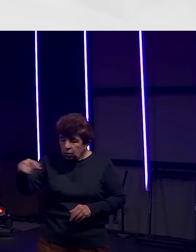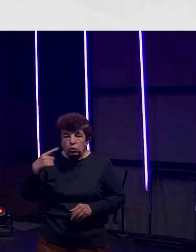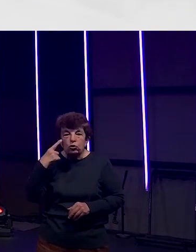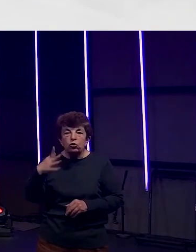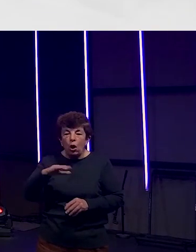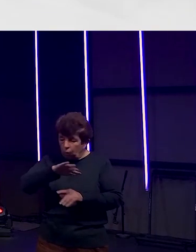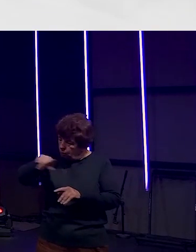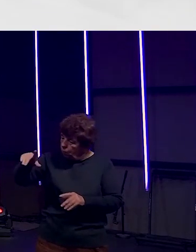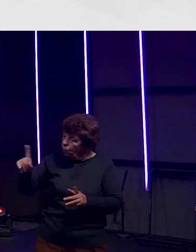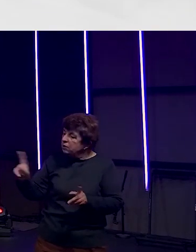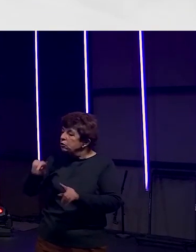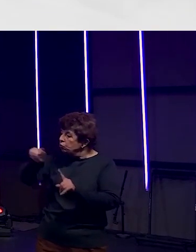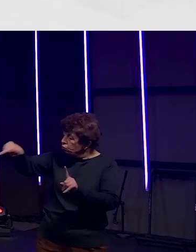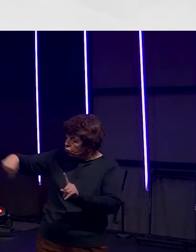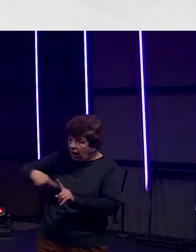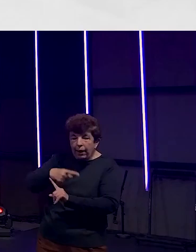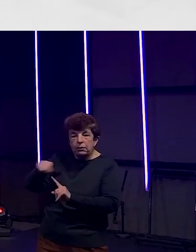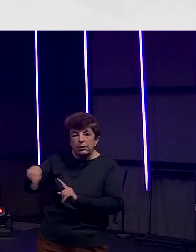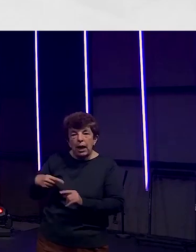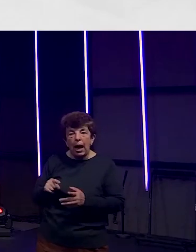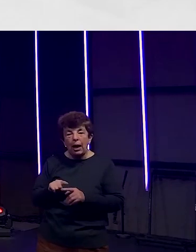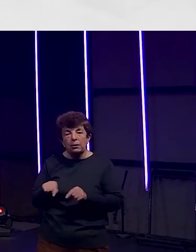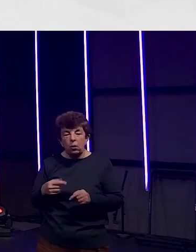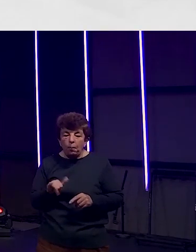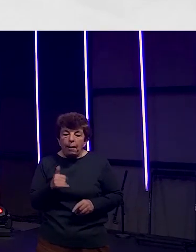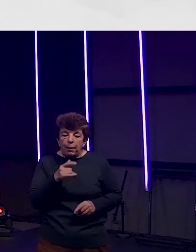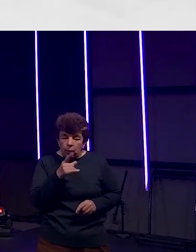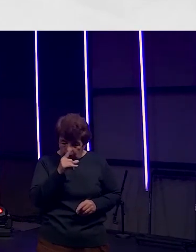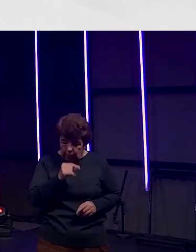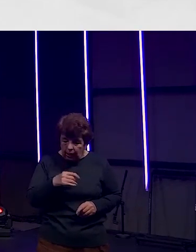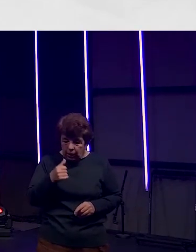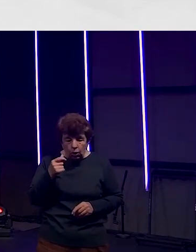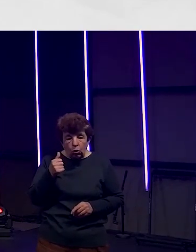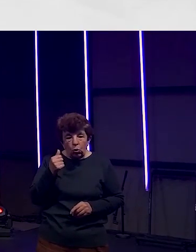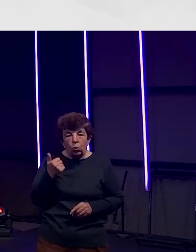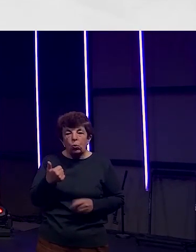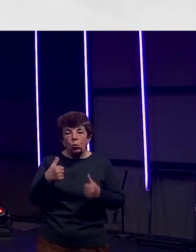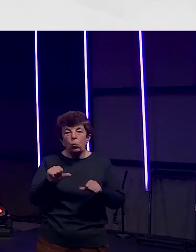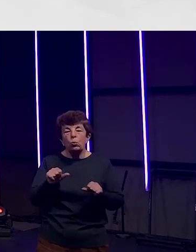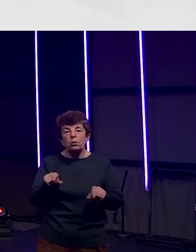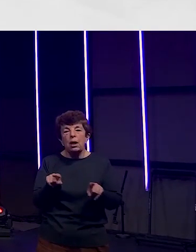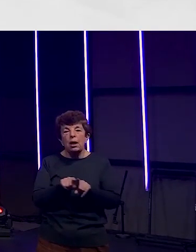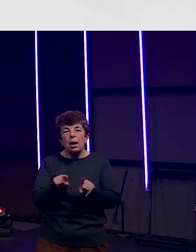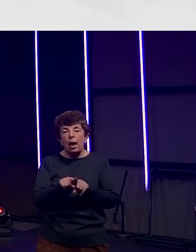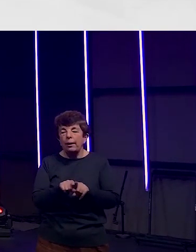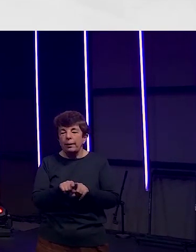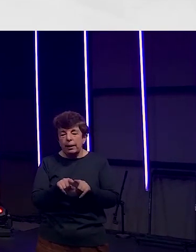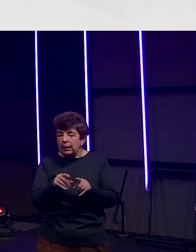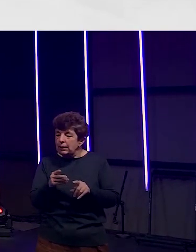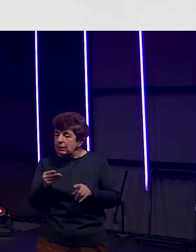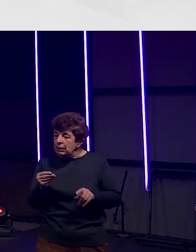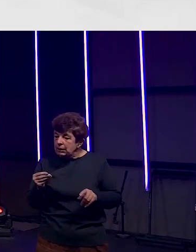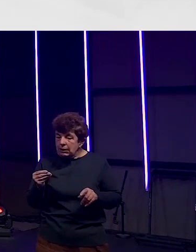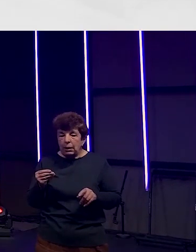surrounds. Or we might use it as a beacon as there is something that we are headed